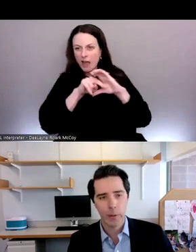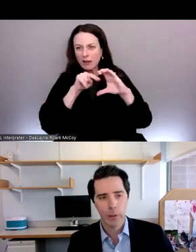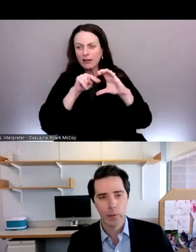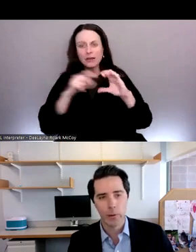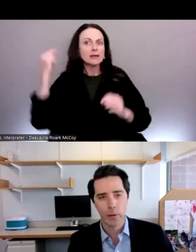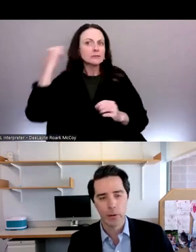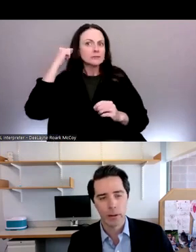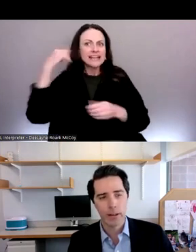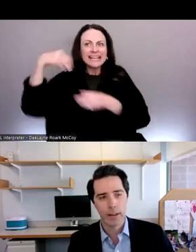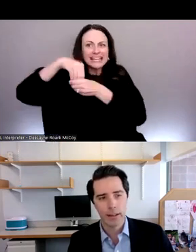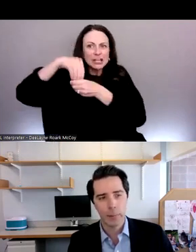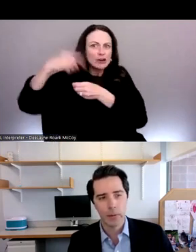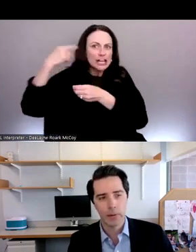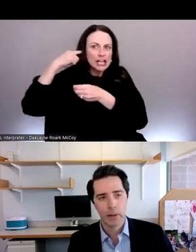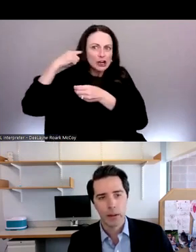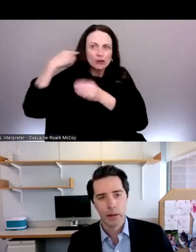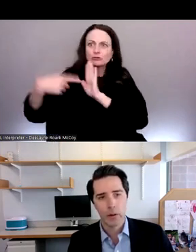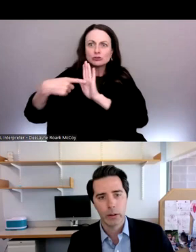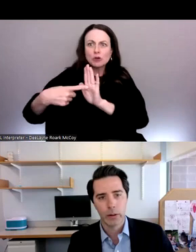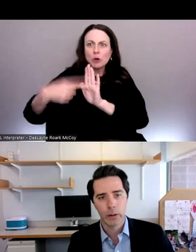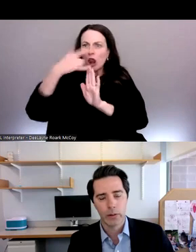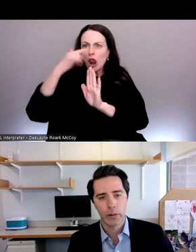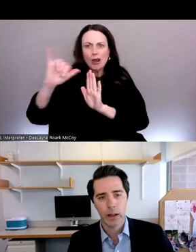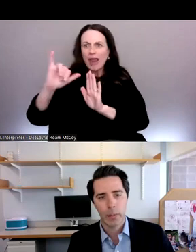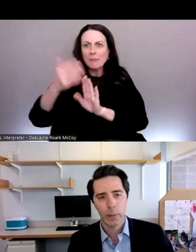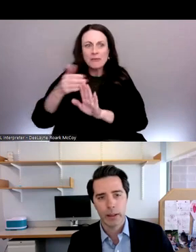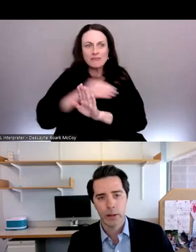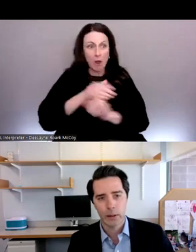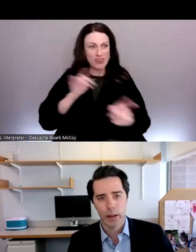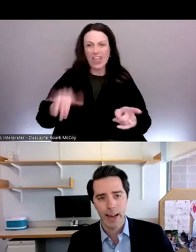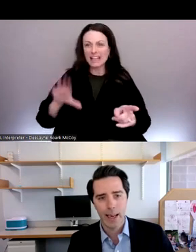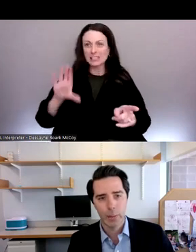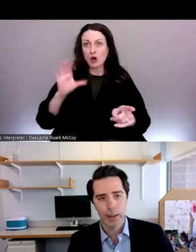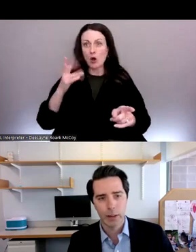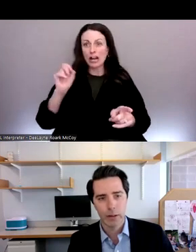able to before this is an example of a